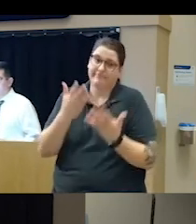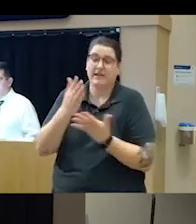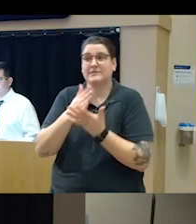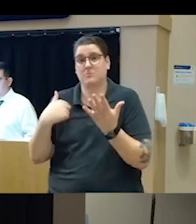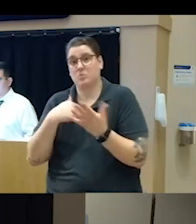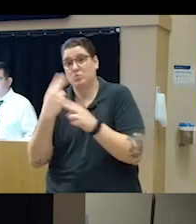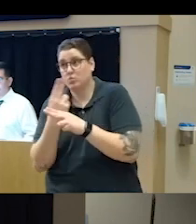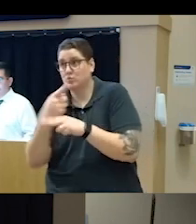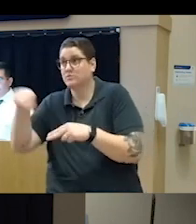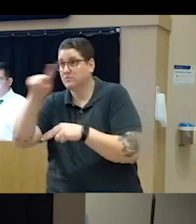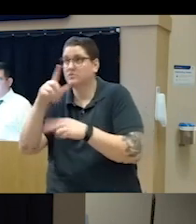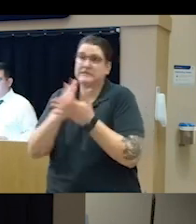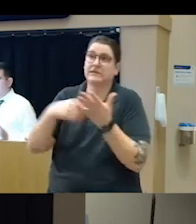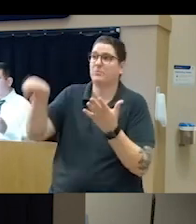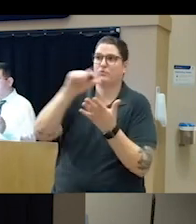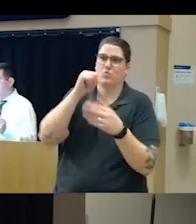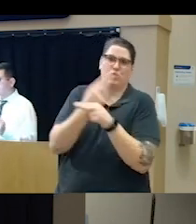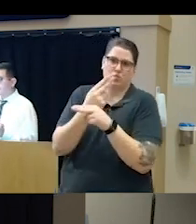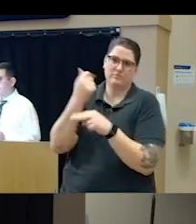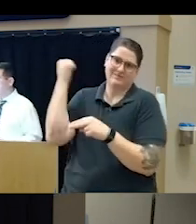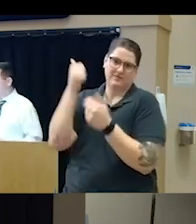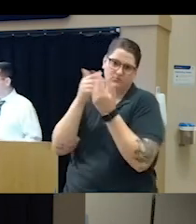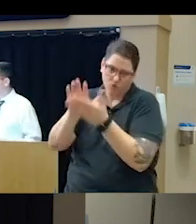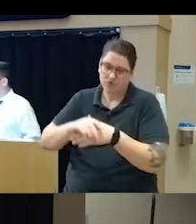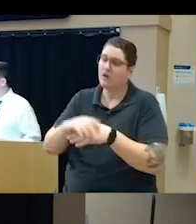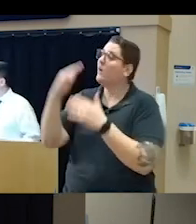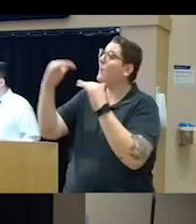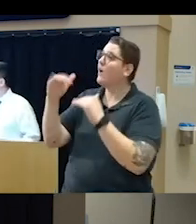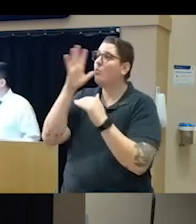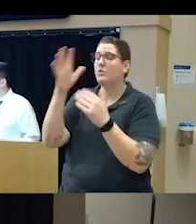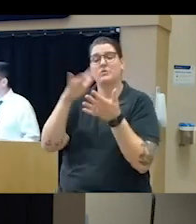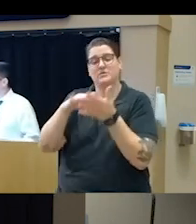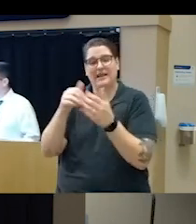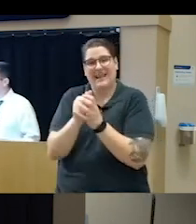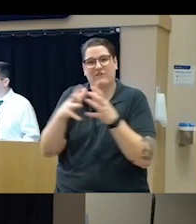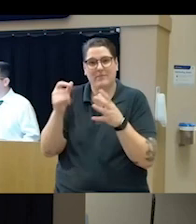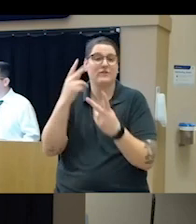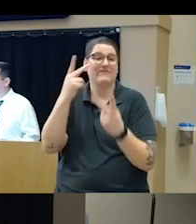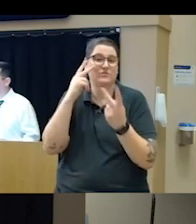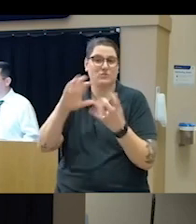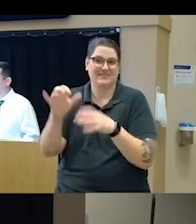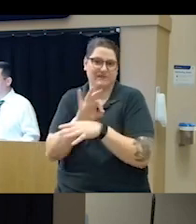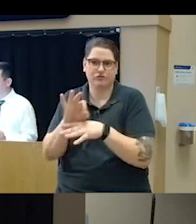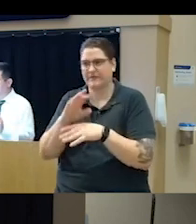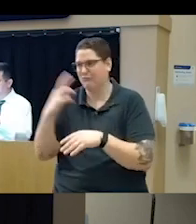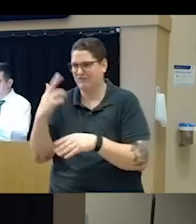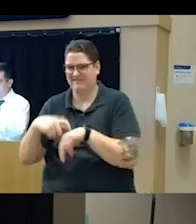some of the folks here in the room and we're going to learn a little bit about inflammation and visual dysfunction I realized I ran out of time to talk about that so we're just going to